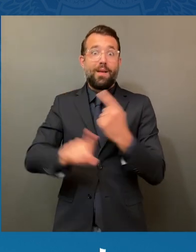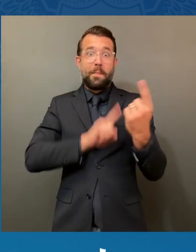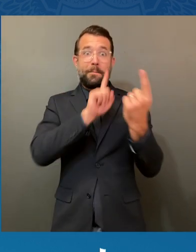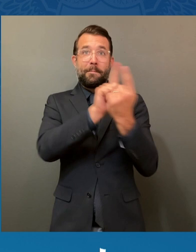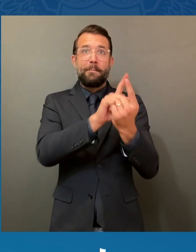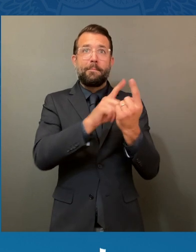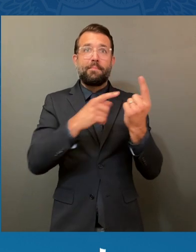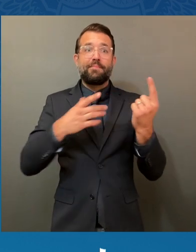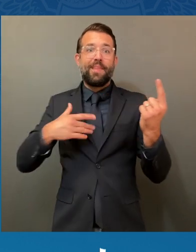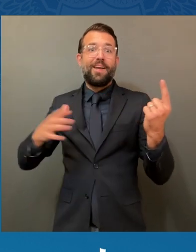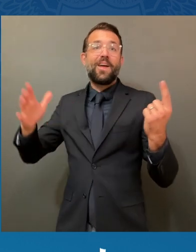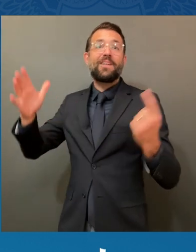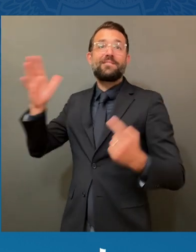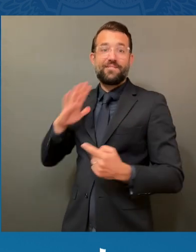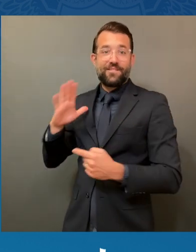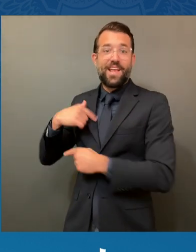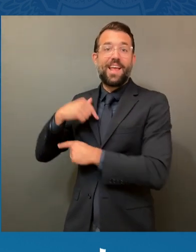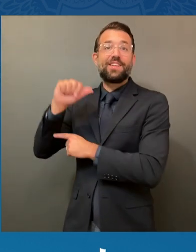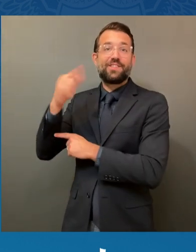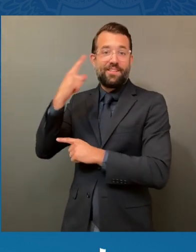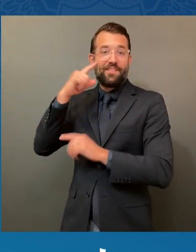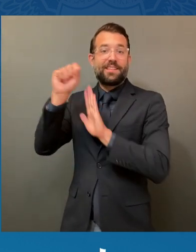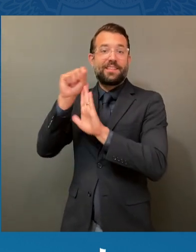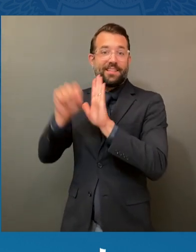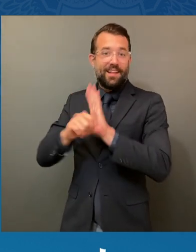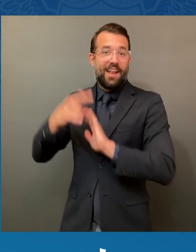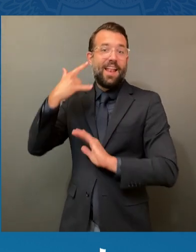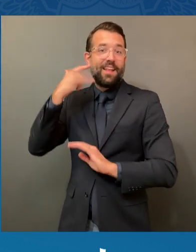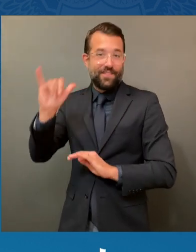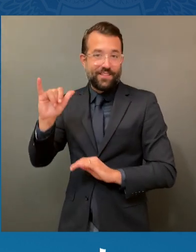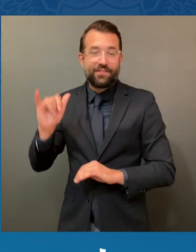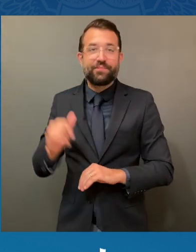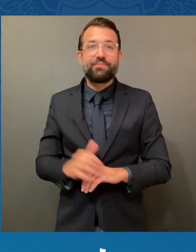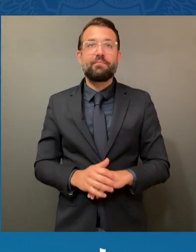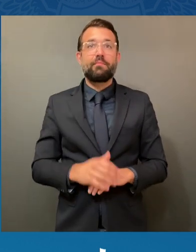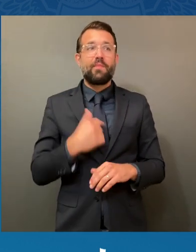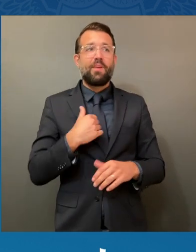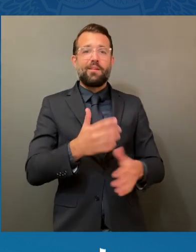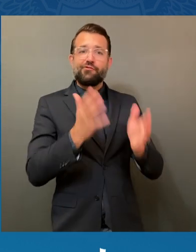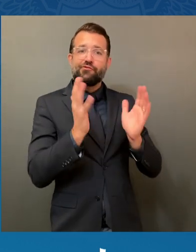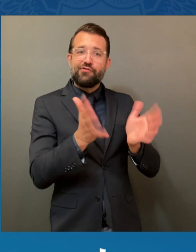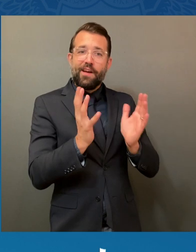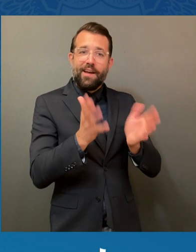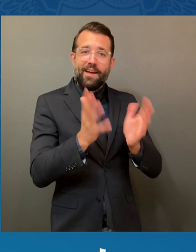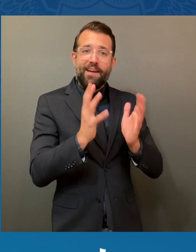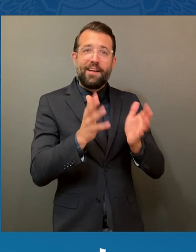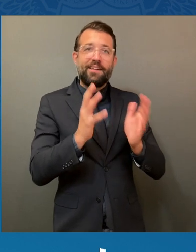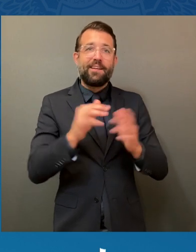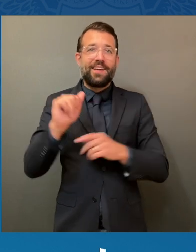leading the California Department of Justice. We had a good conversation about how the AG's office can effectuate justice.